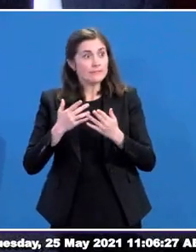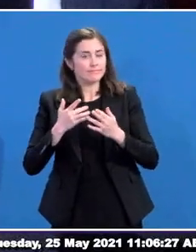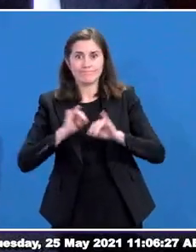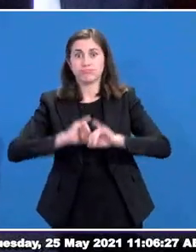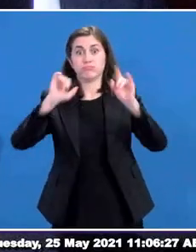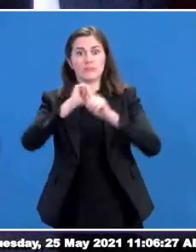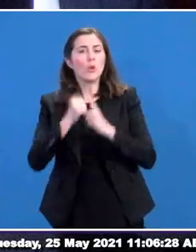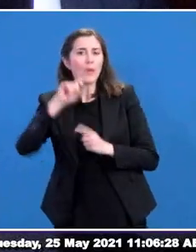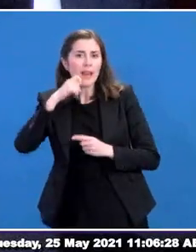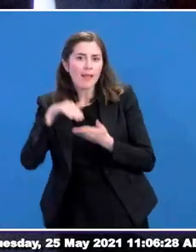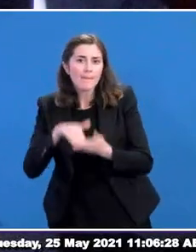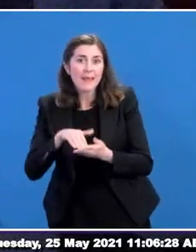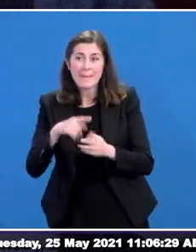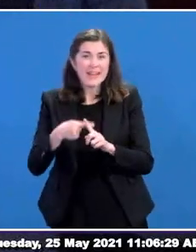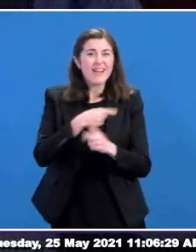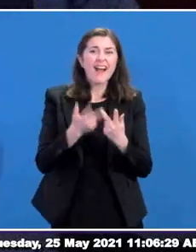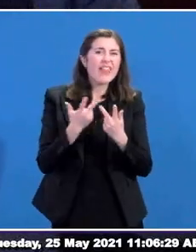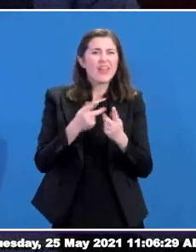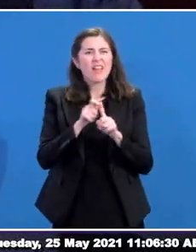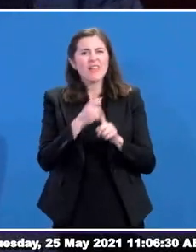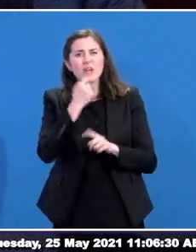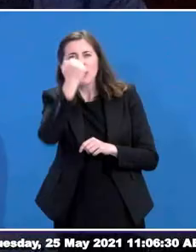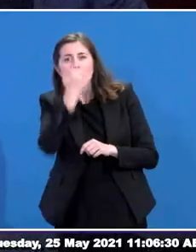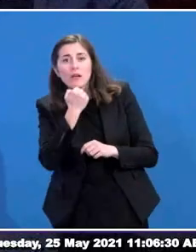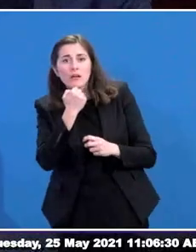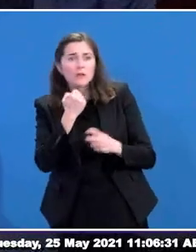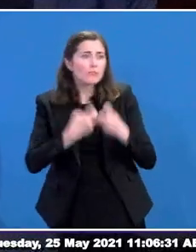So I just wanted to say that to you guys because the government,